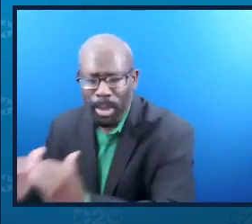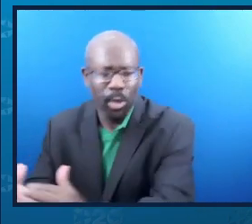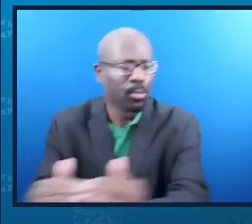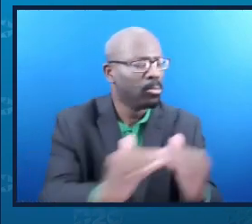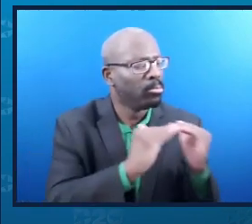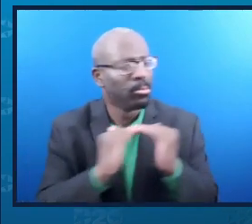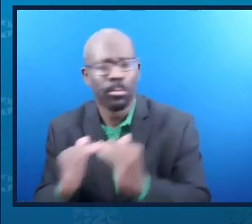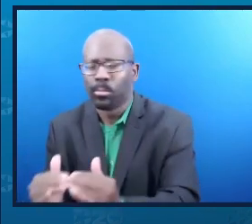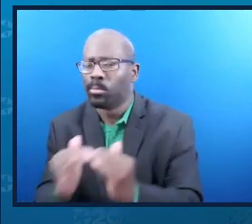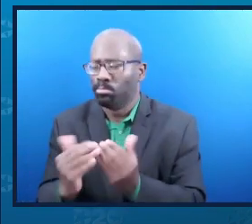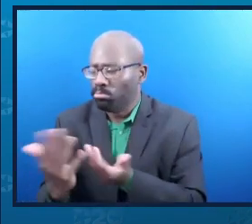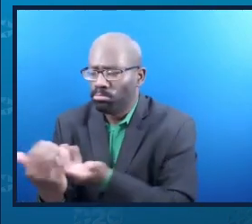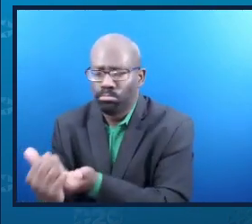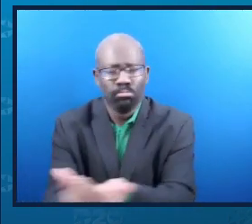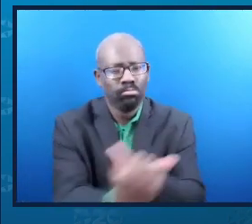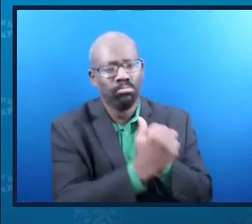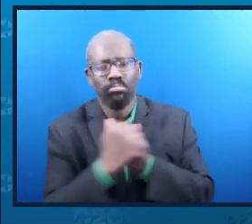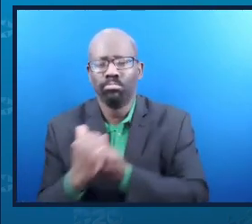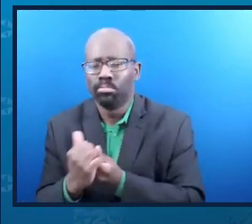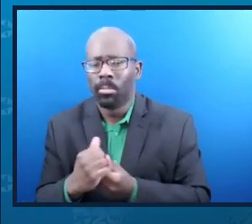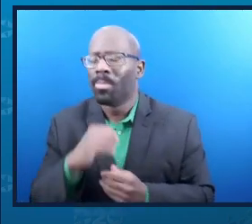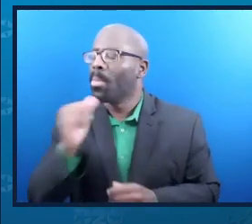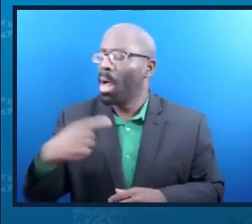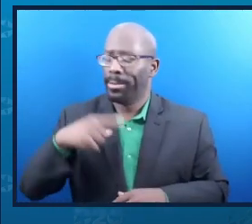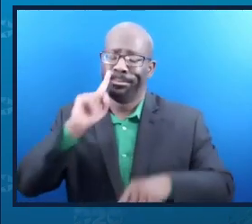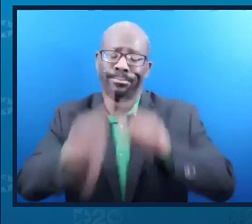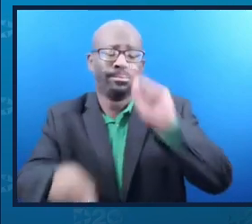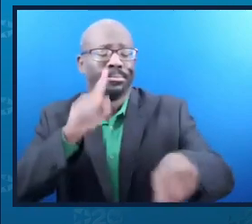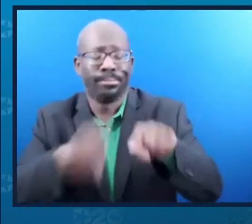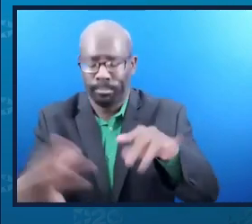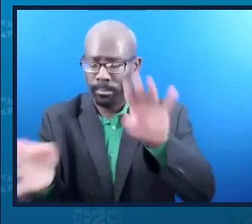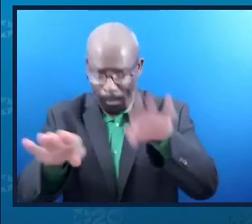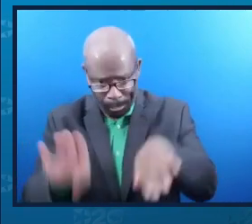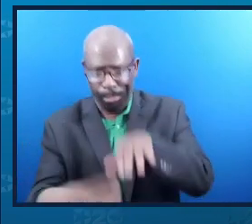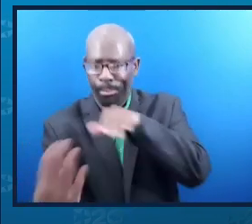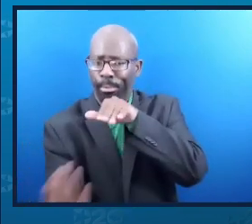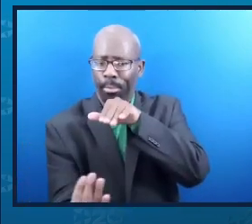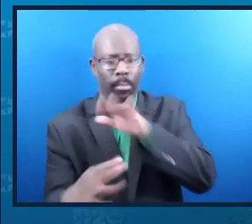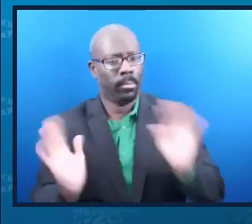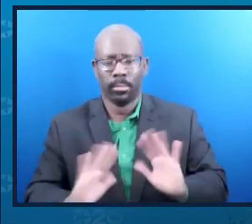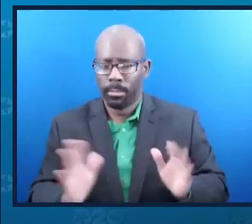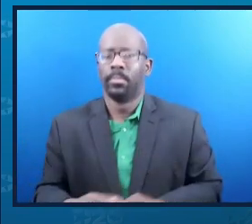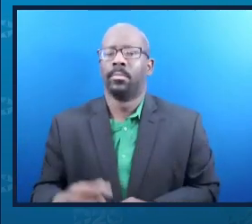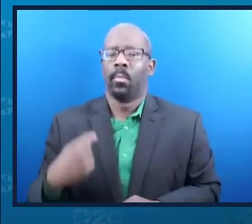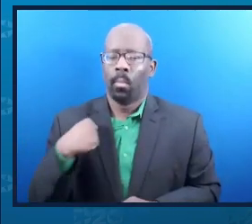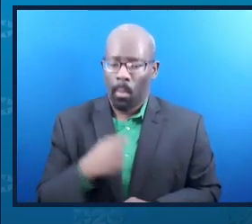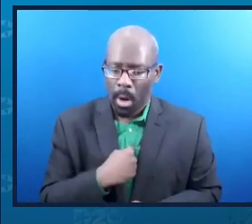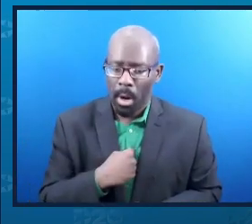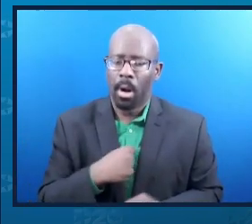A NATION THAT CAN INSPIRE AND MOBILIZE OTHERS TO OVERCOME